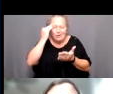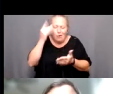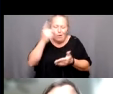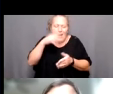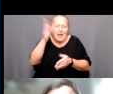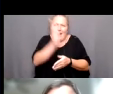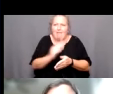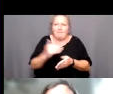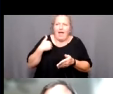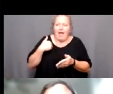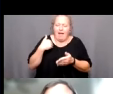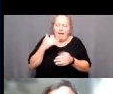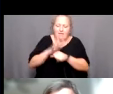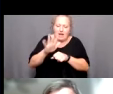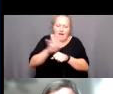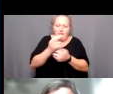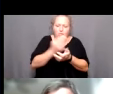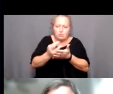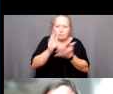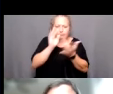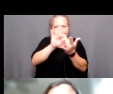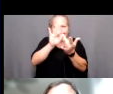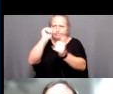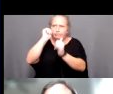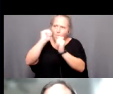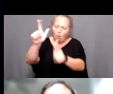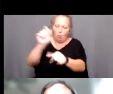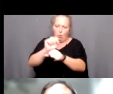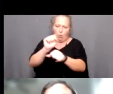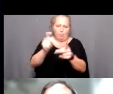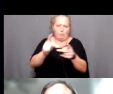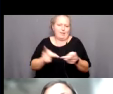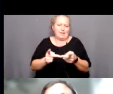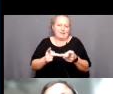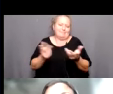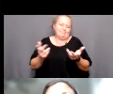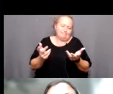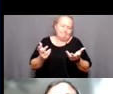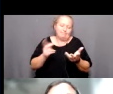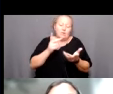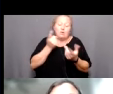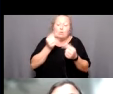resources to reach every workplace. So what is very important in the